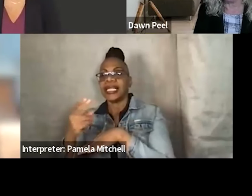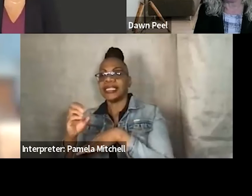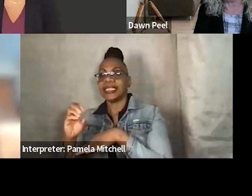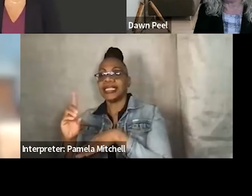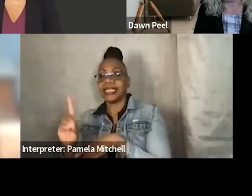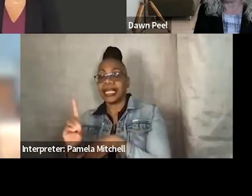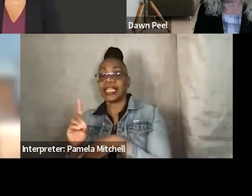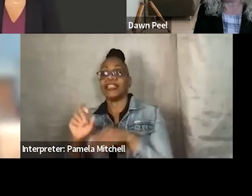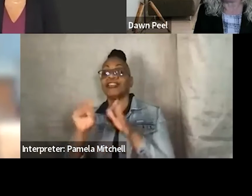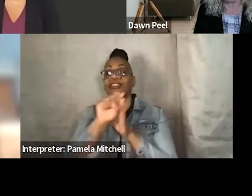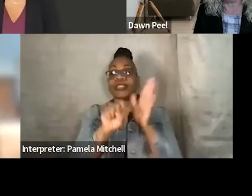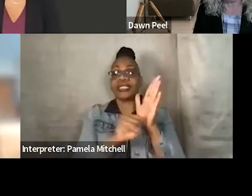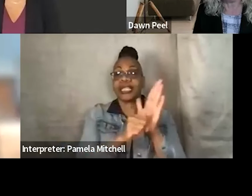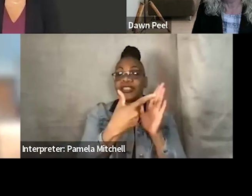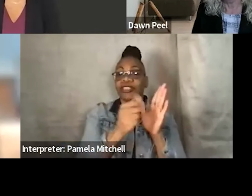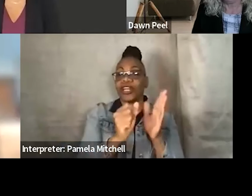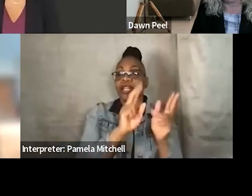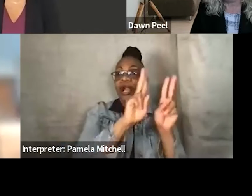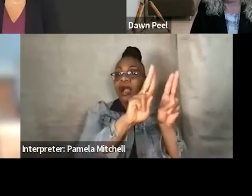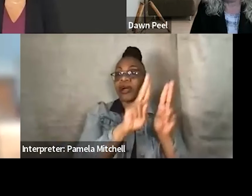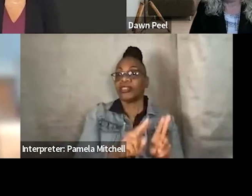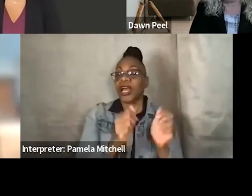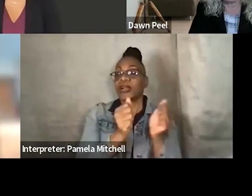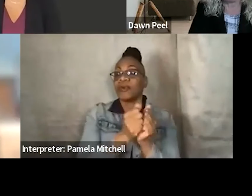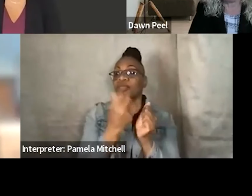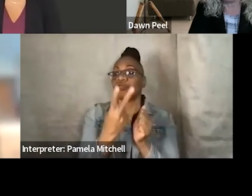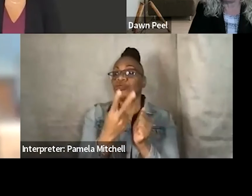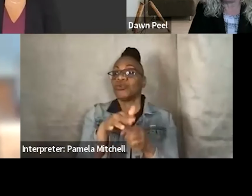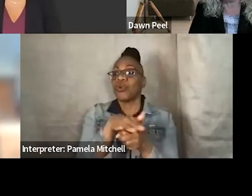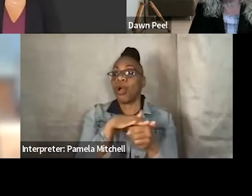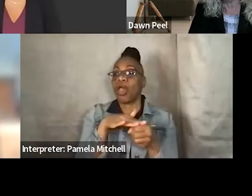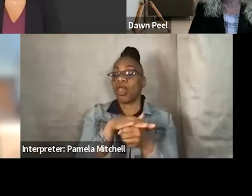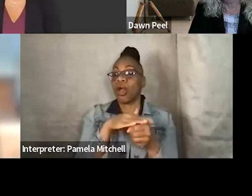with two different mobile crisis providers that provide statewide services.